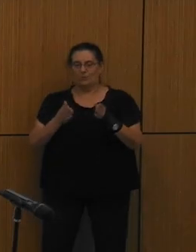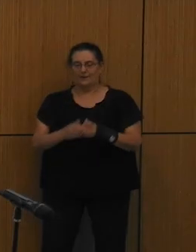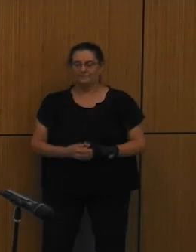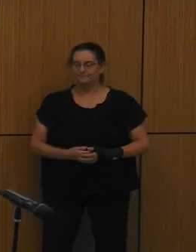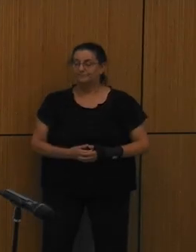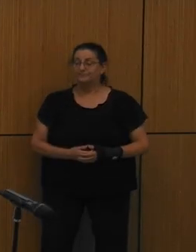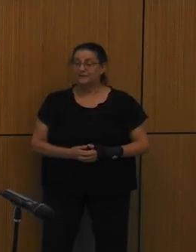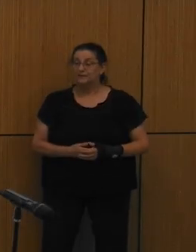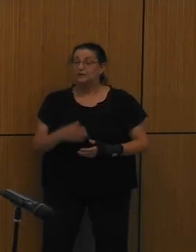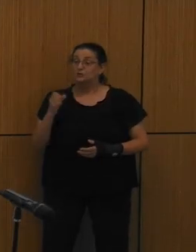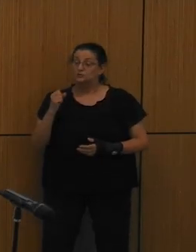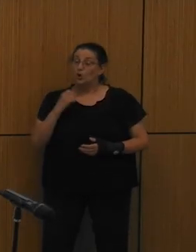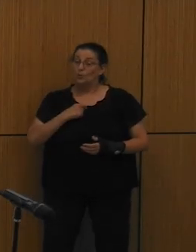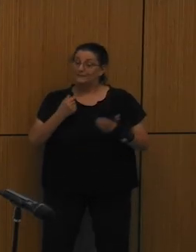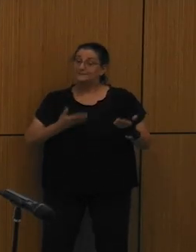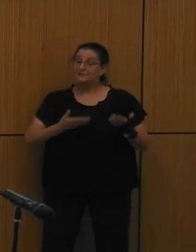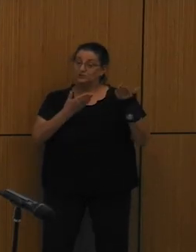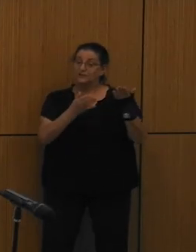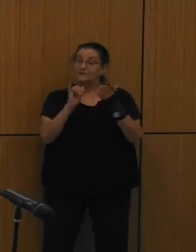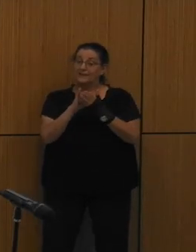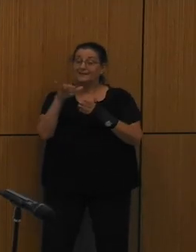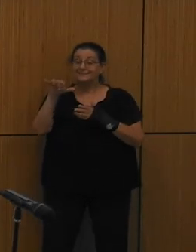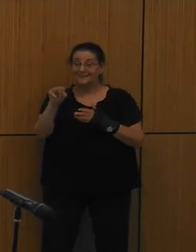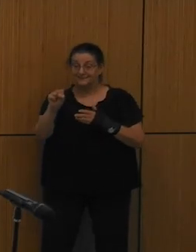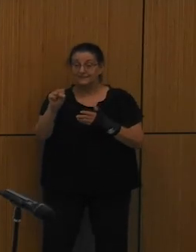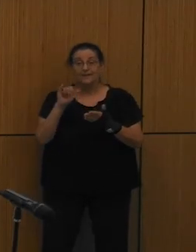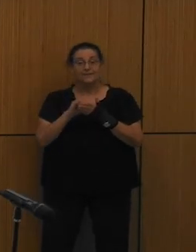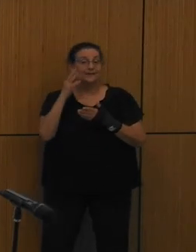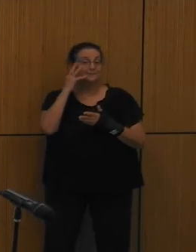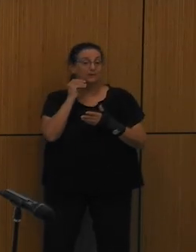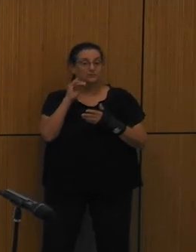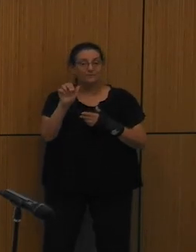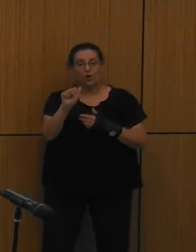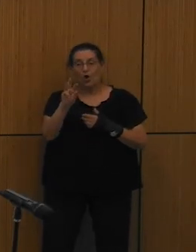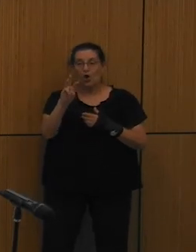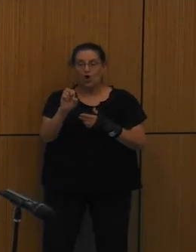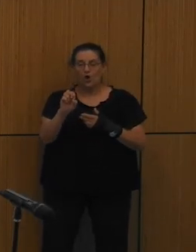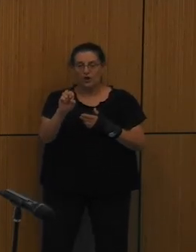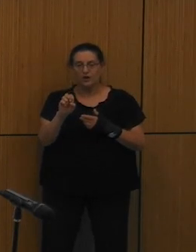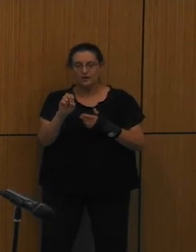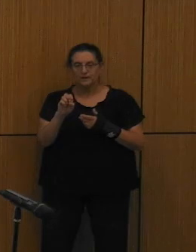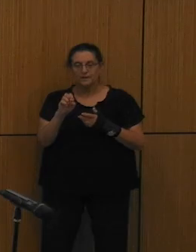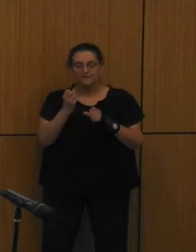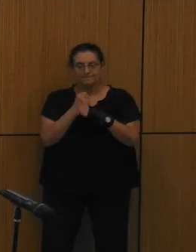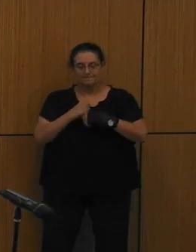And so this suggests the idea that the experience of, takes us outside of ourselves. Right.